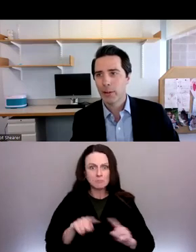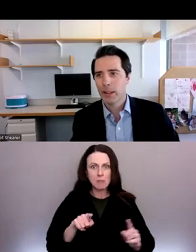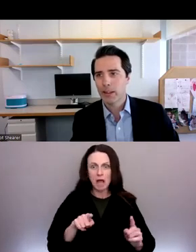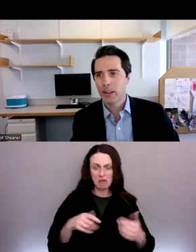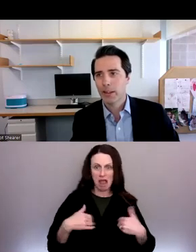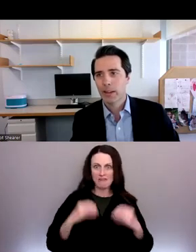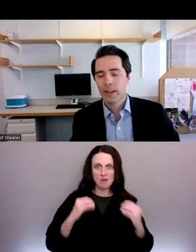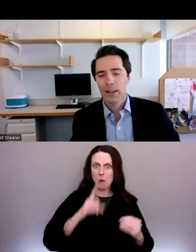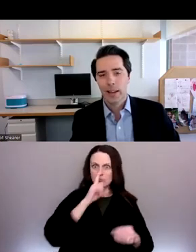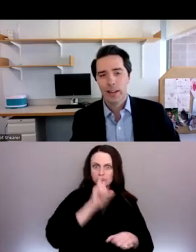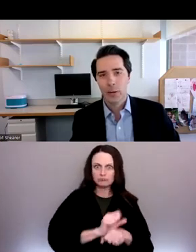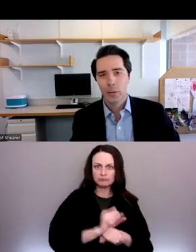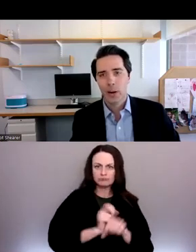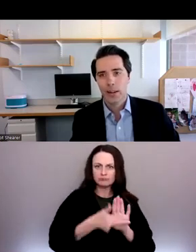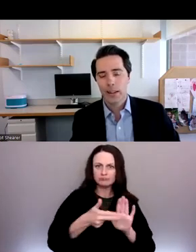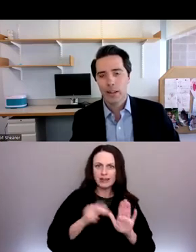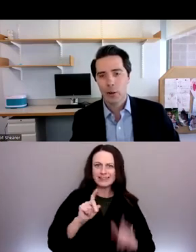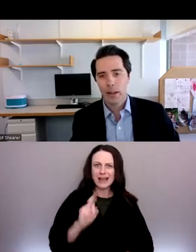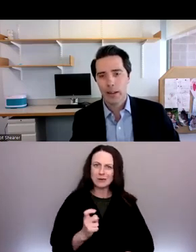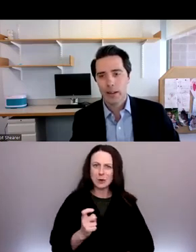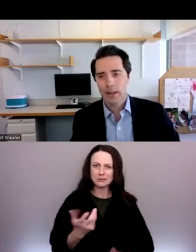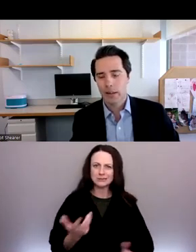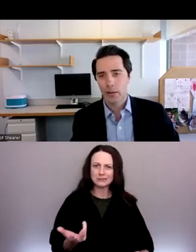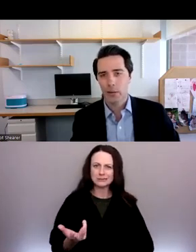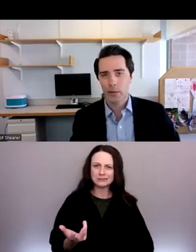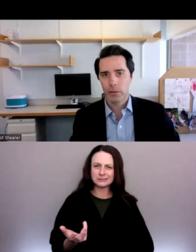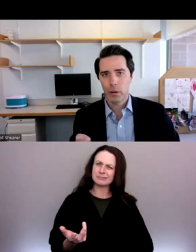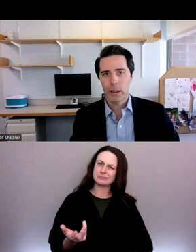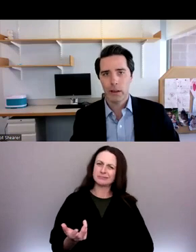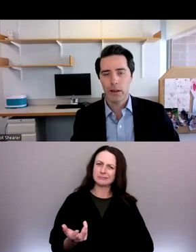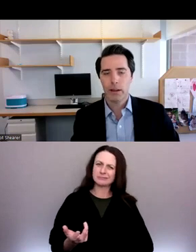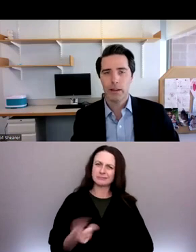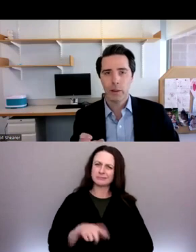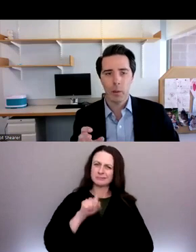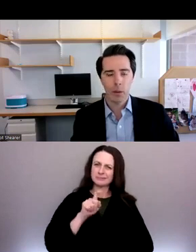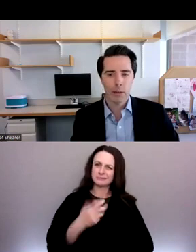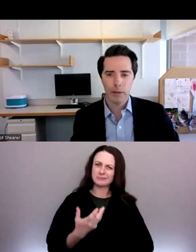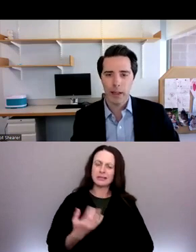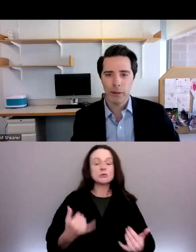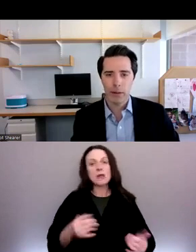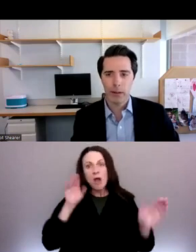diagnosis and so what I'd like to try to get us to